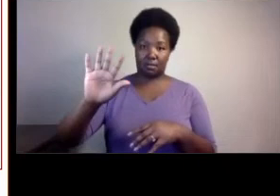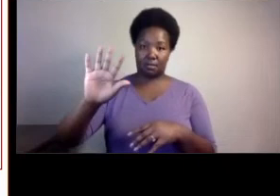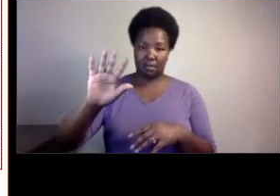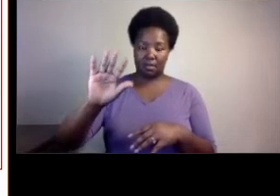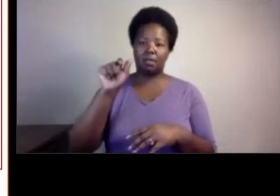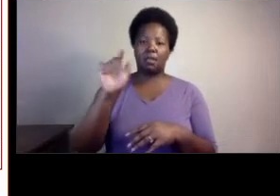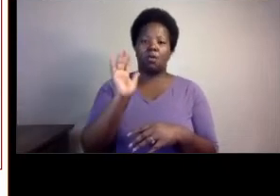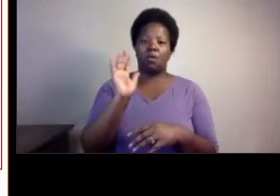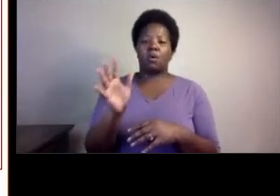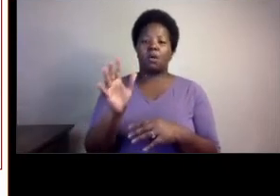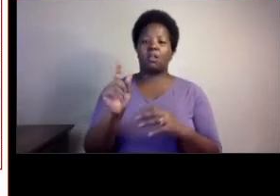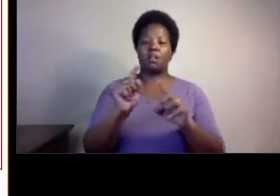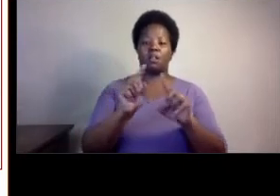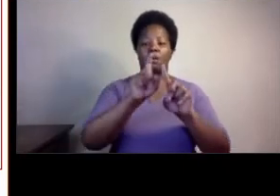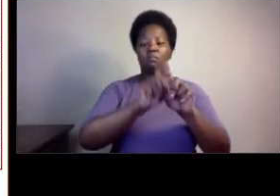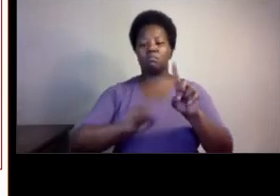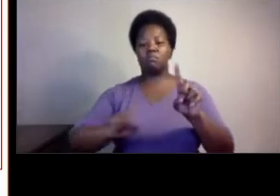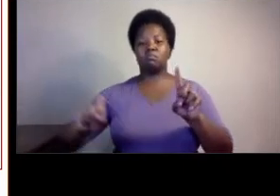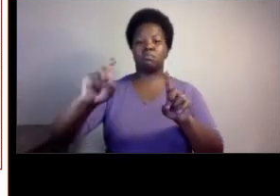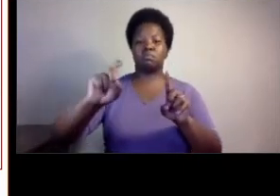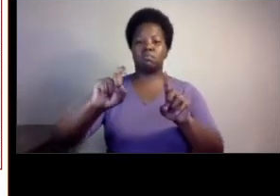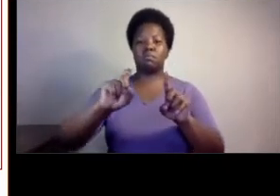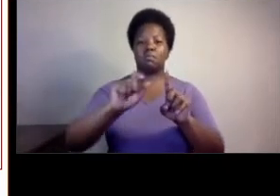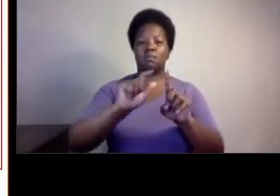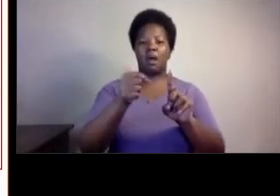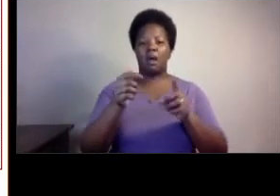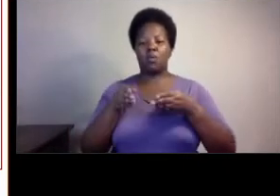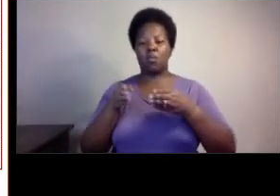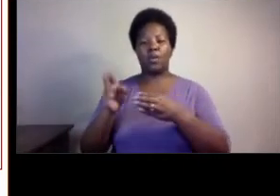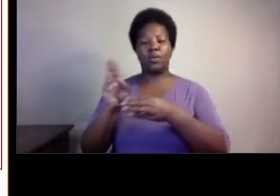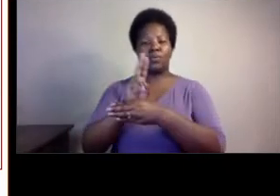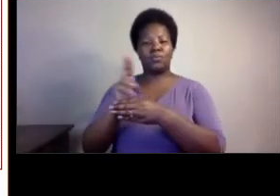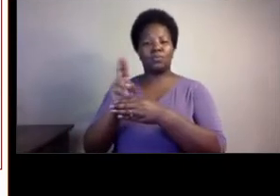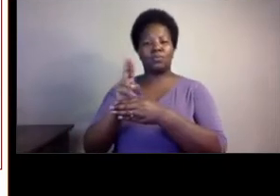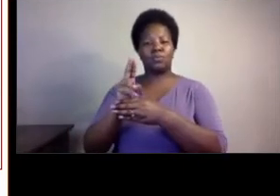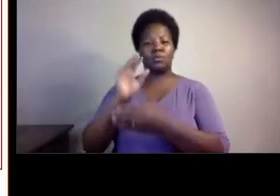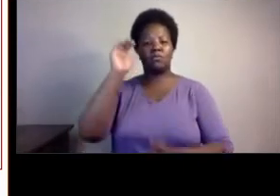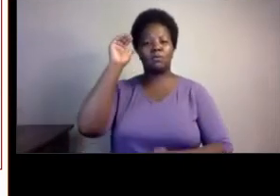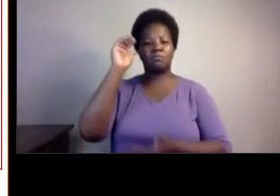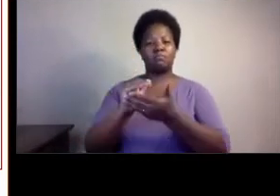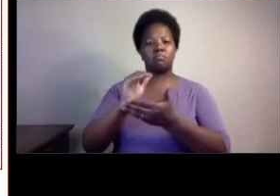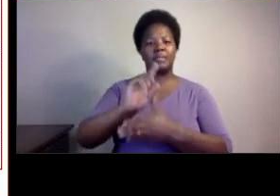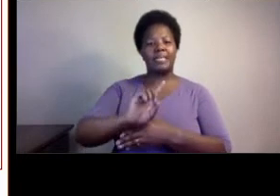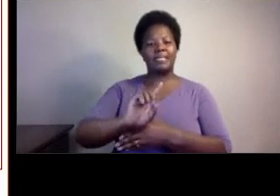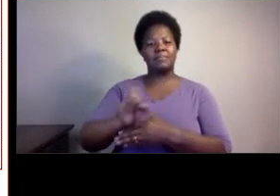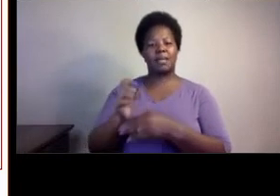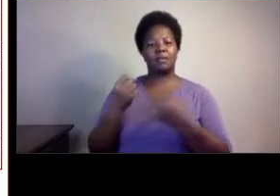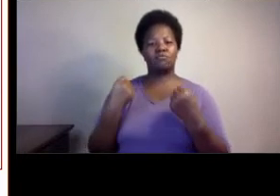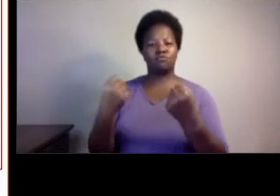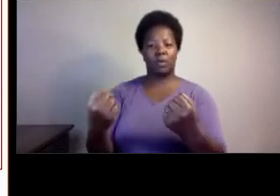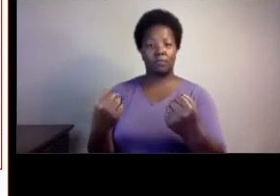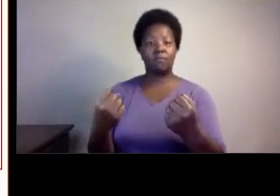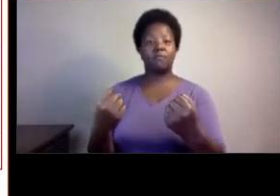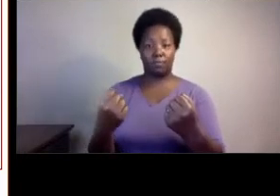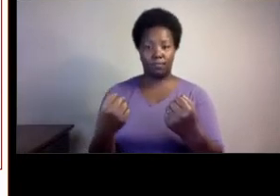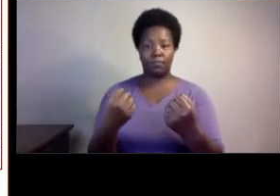changing speed limit uh guiding um that transition and so in the months ahead tdot will be installing